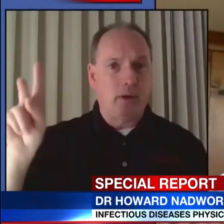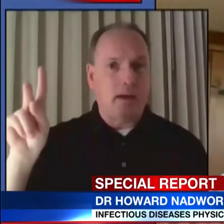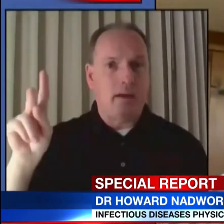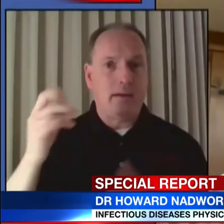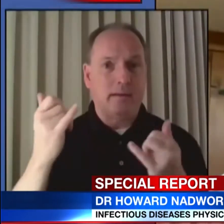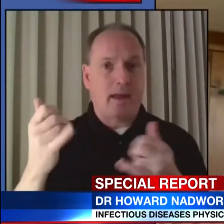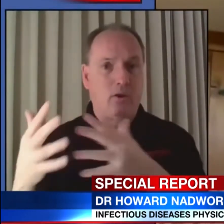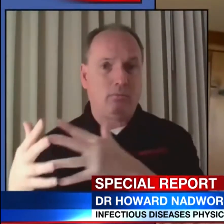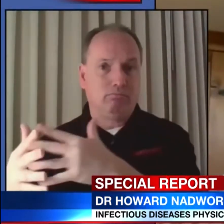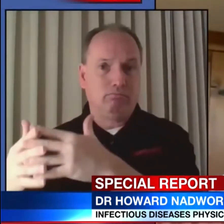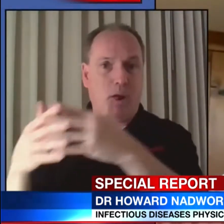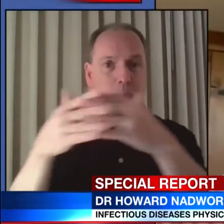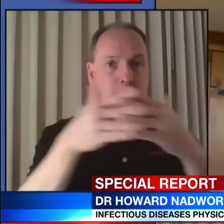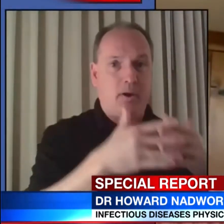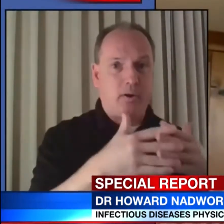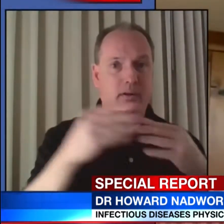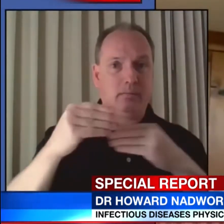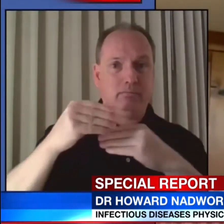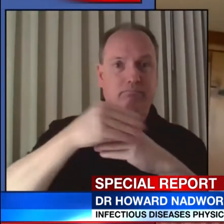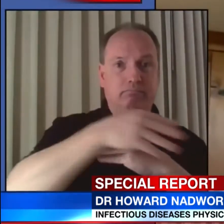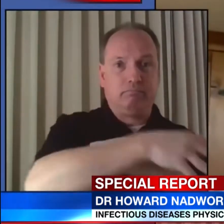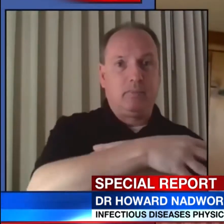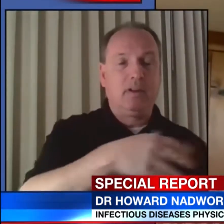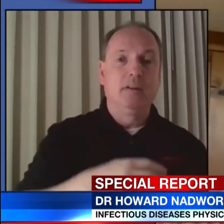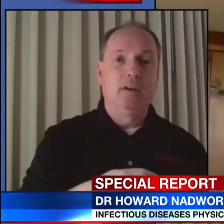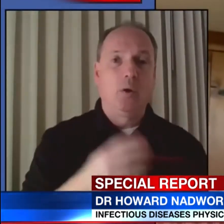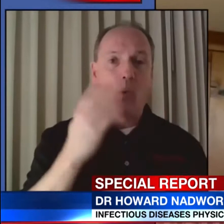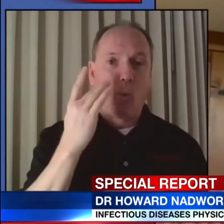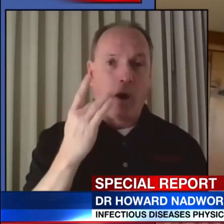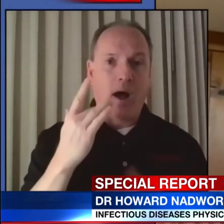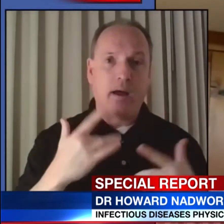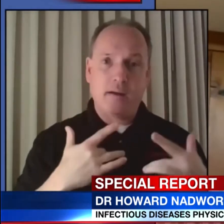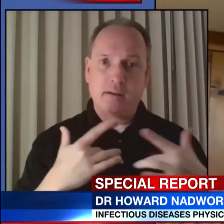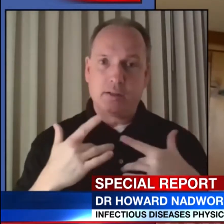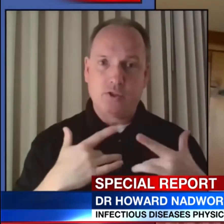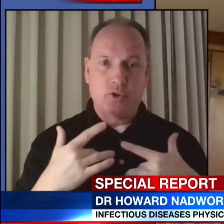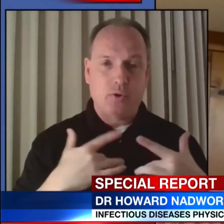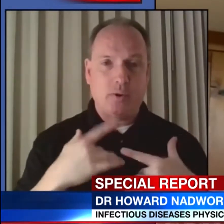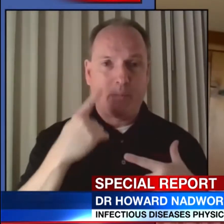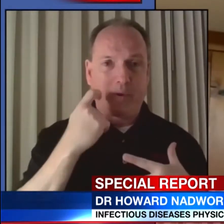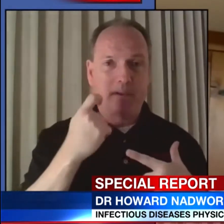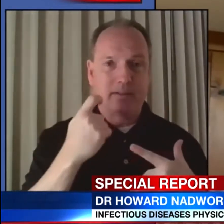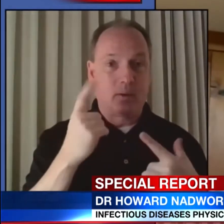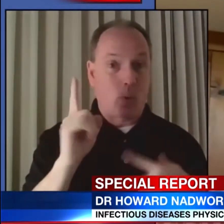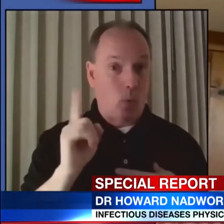UNITED KINGDOM AND HAS BEEN SPREADING ALL OVER EUROPE AND THE UNITED STATES.